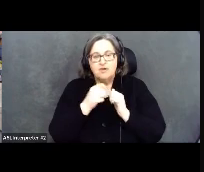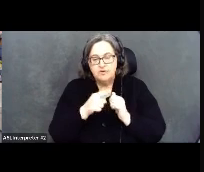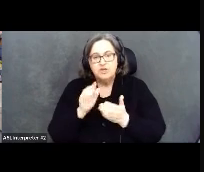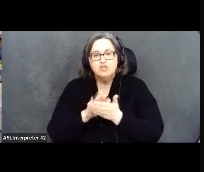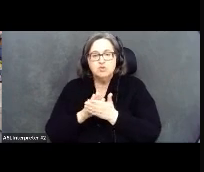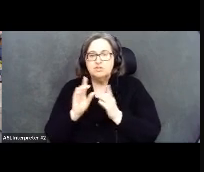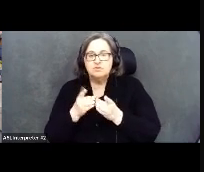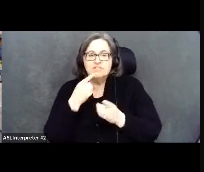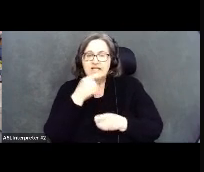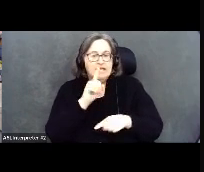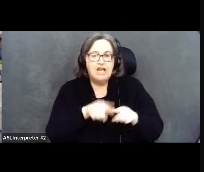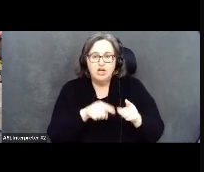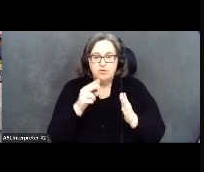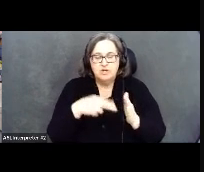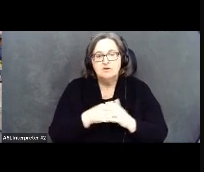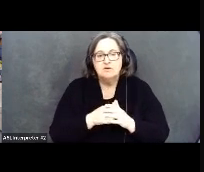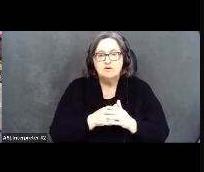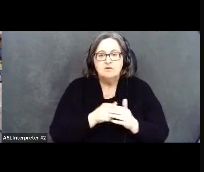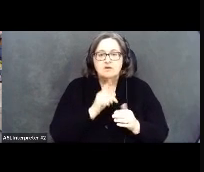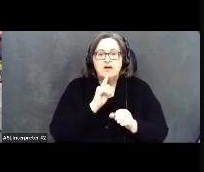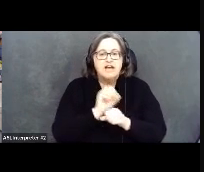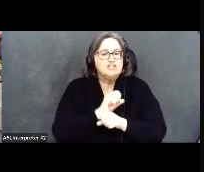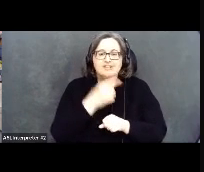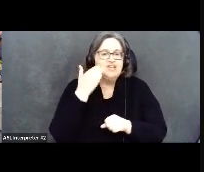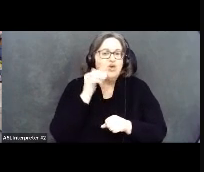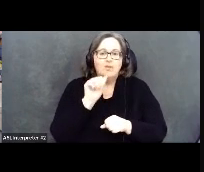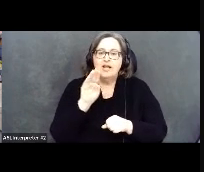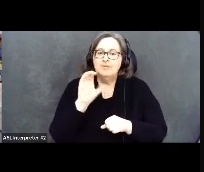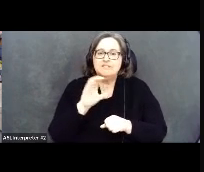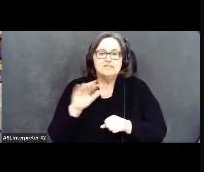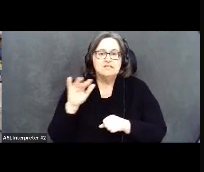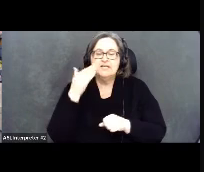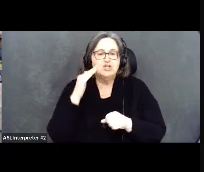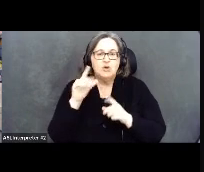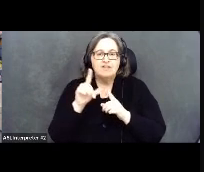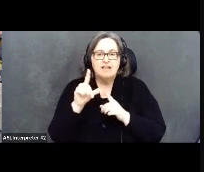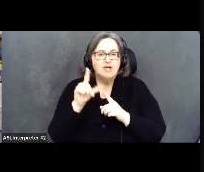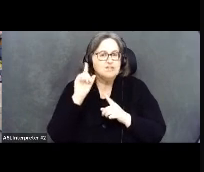he can't read. He didn't know his alphabet or letter sounds. How can you read if you